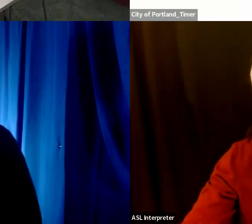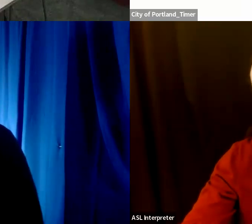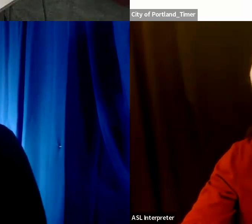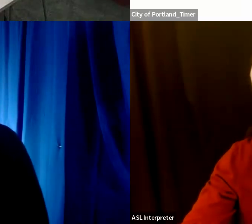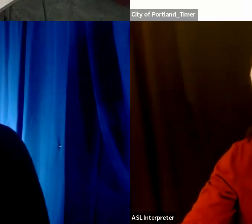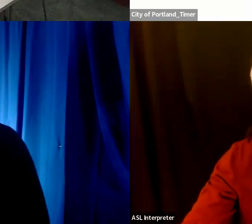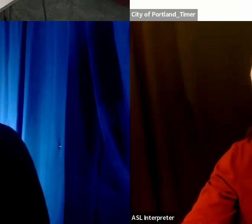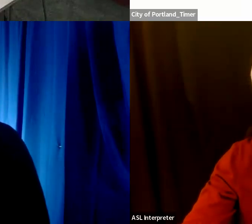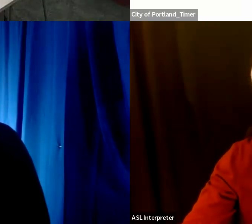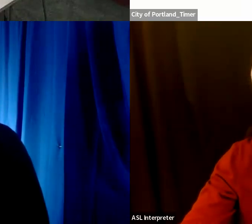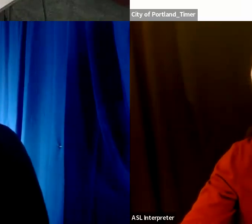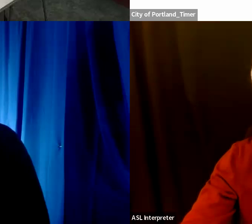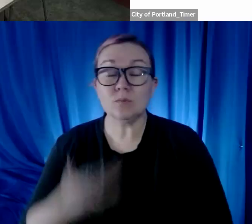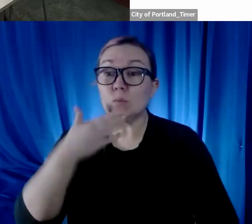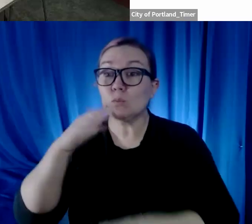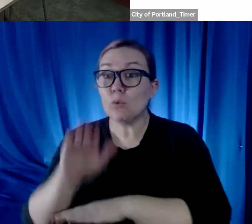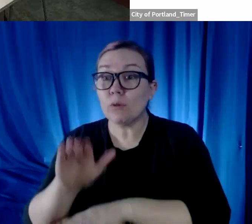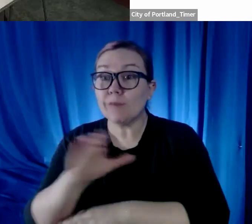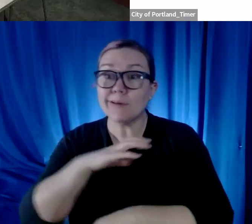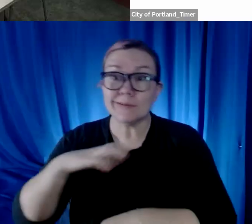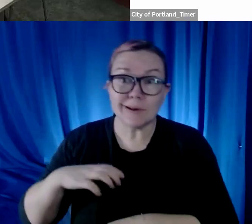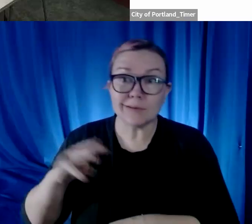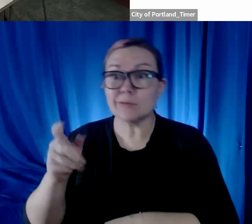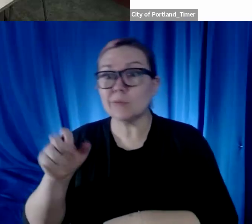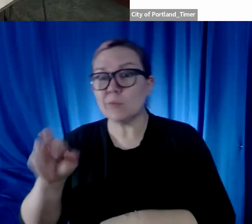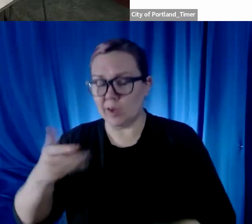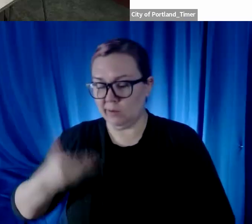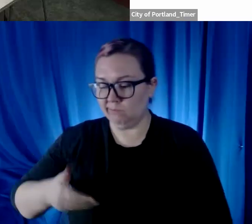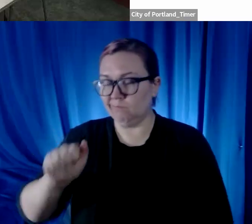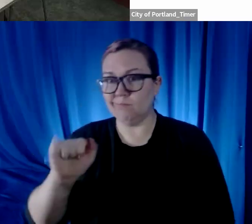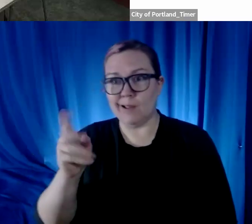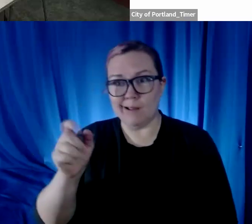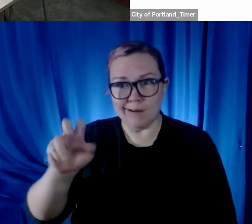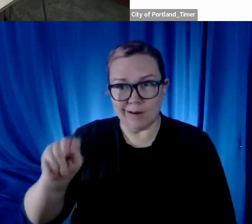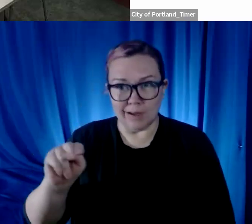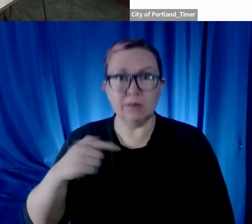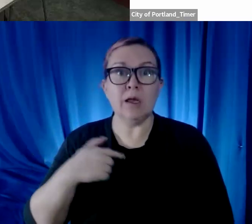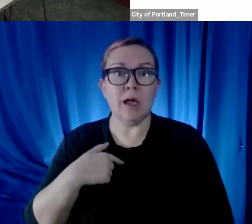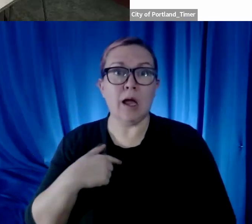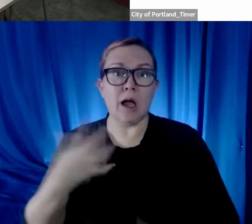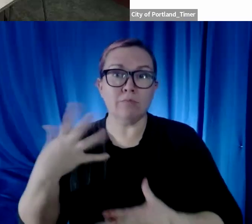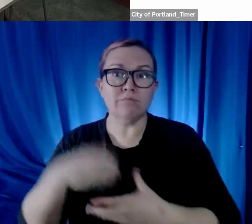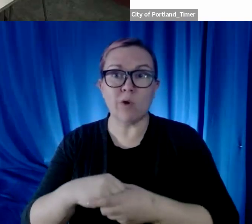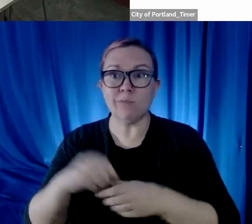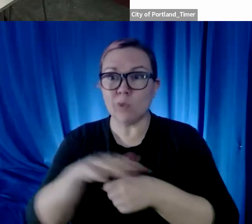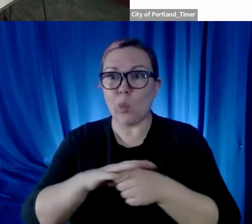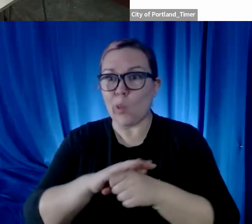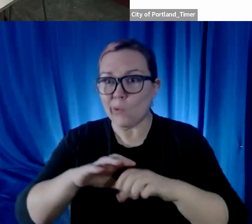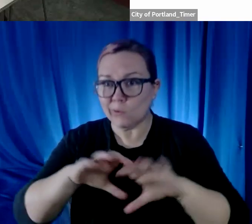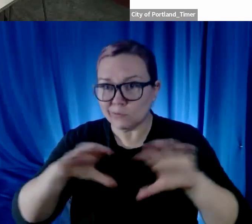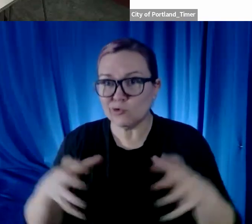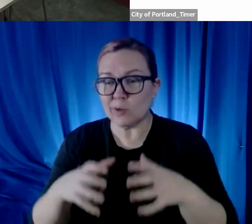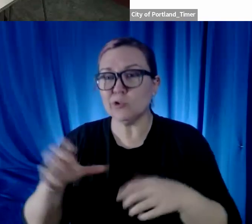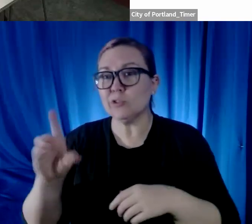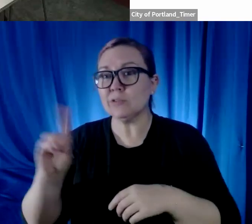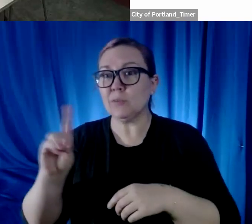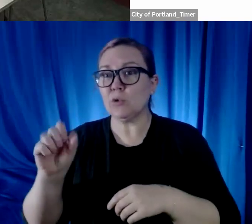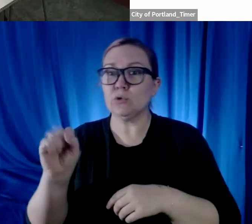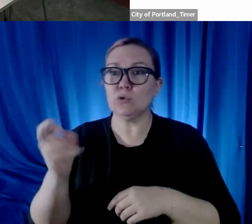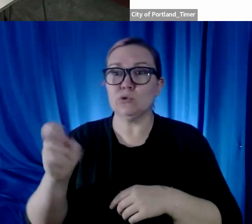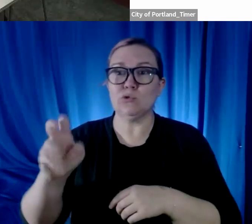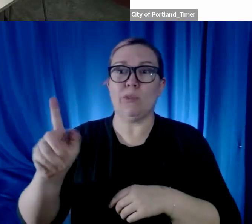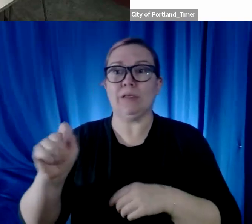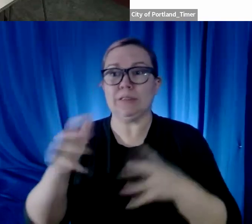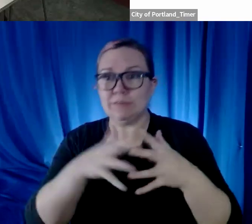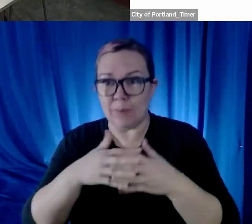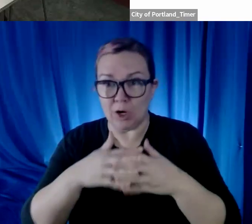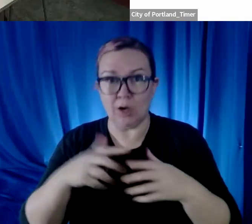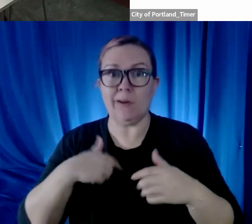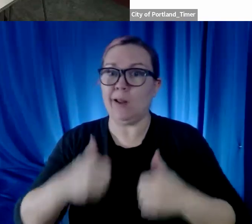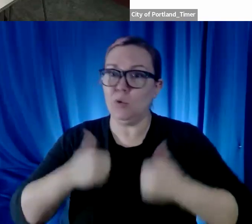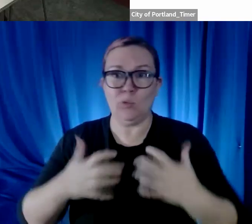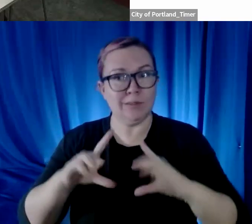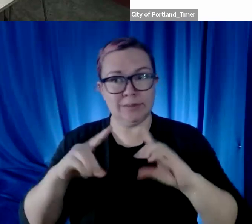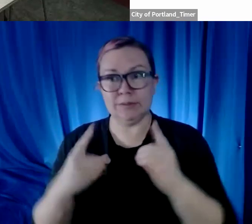Good evening, Council, Mayor. My name is Aiden Summers. I'm a member of the local chapter of the Democratic Socialists of America, but tonight I'm speaking as resident of District 4, I live over in Selwood.